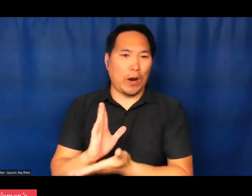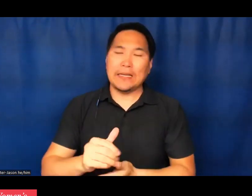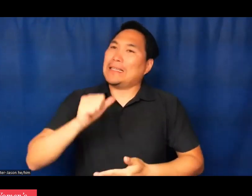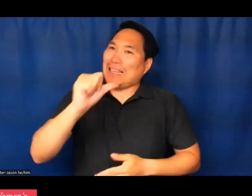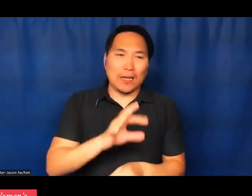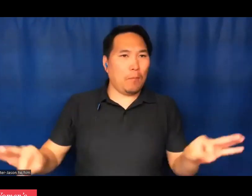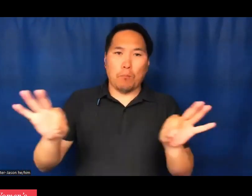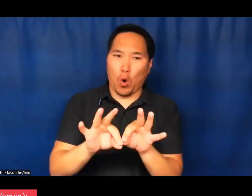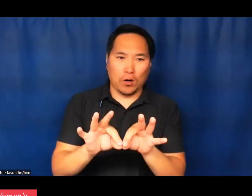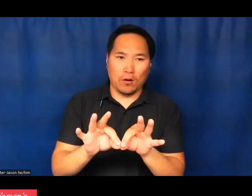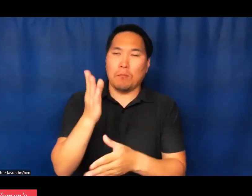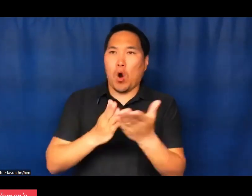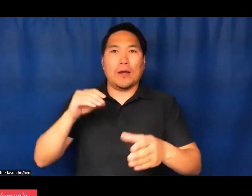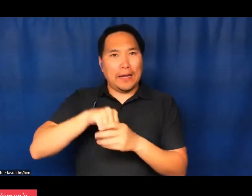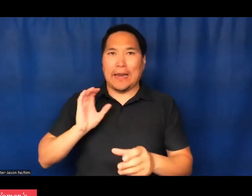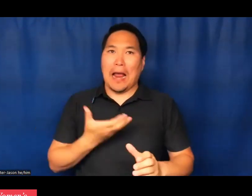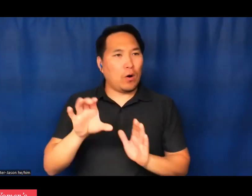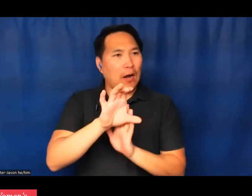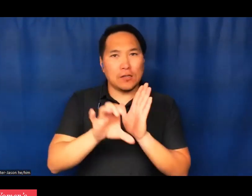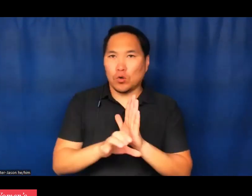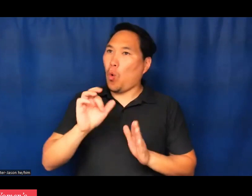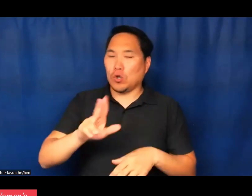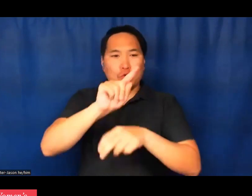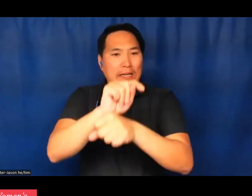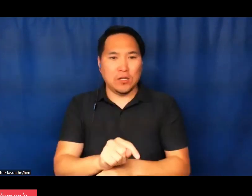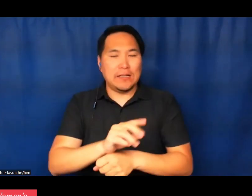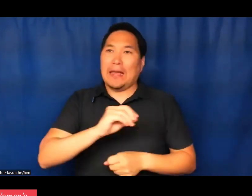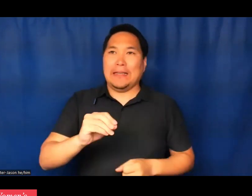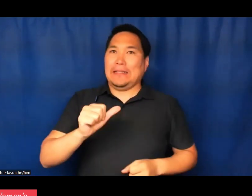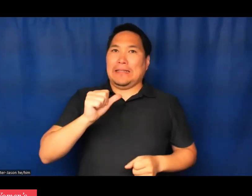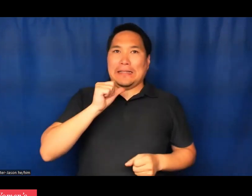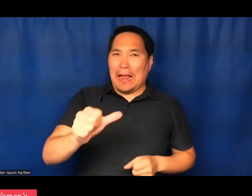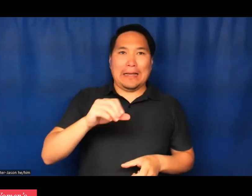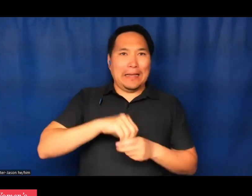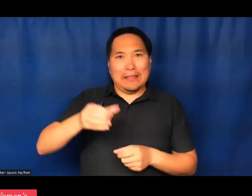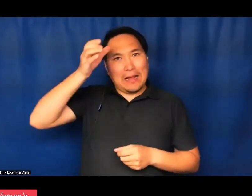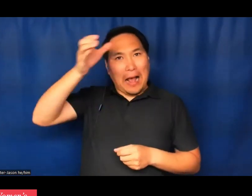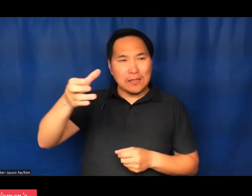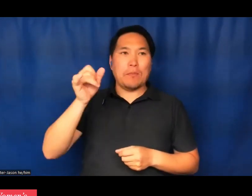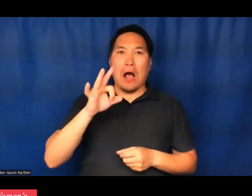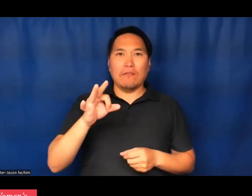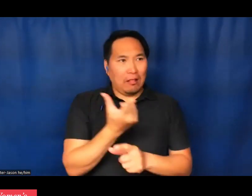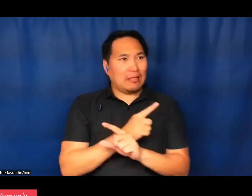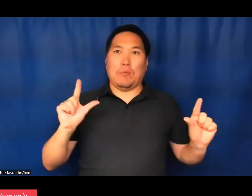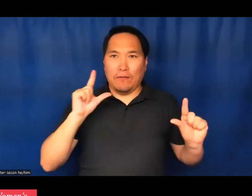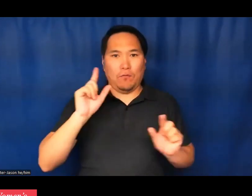part of our constitutional tradition of falling in any concept of ordered liberty.And the